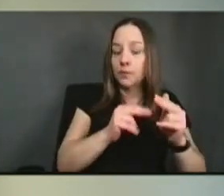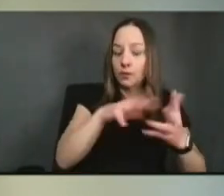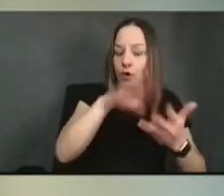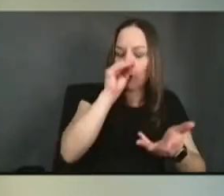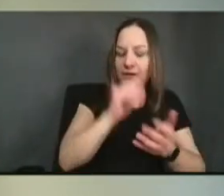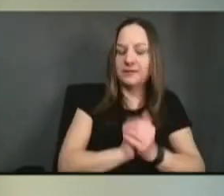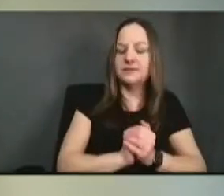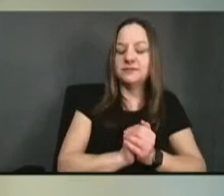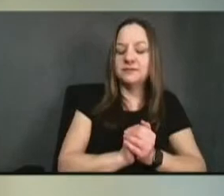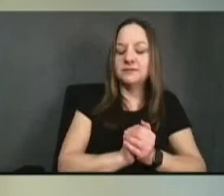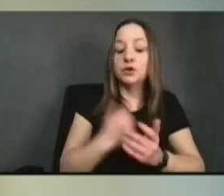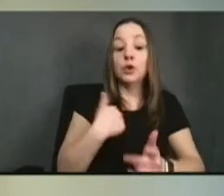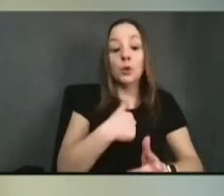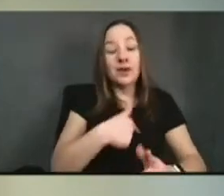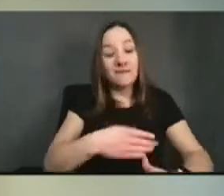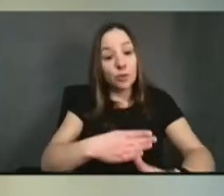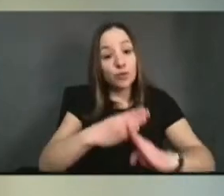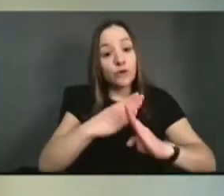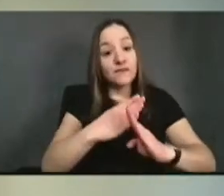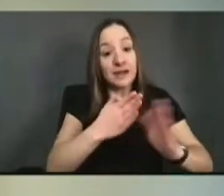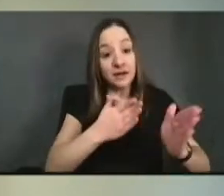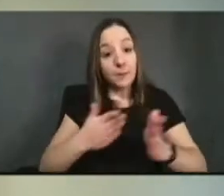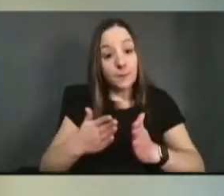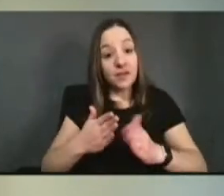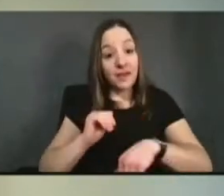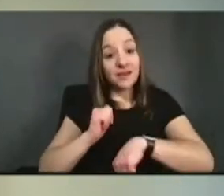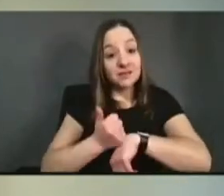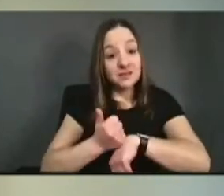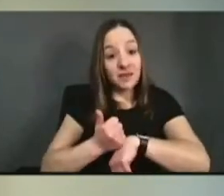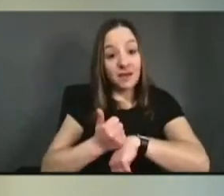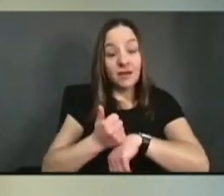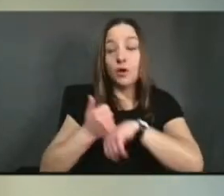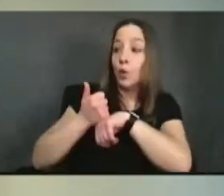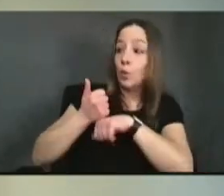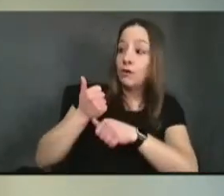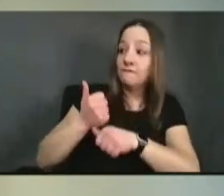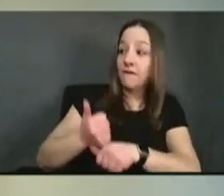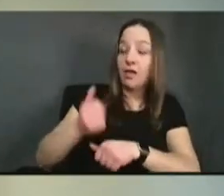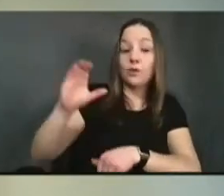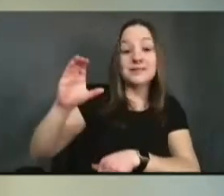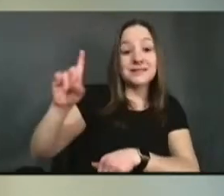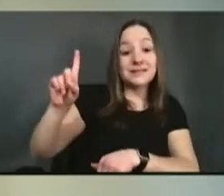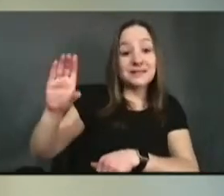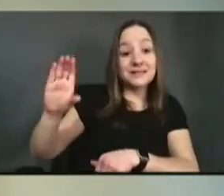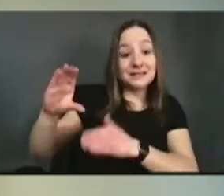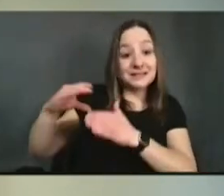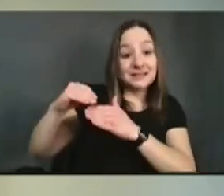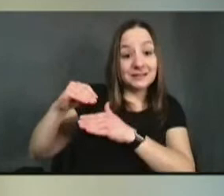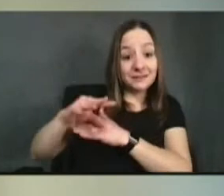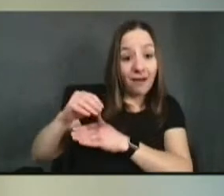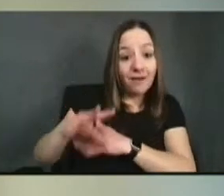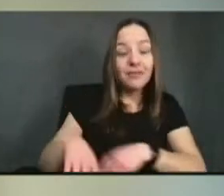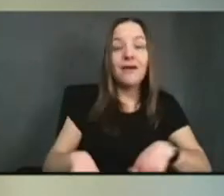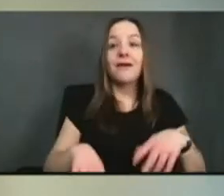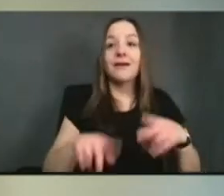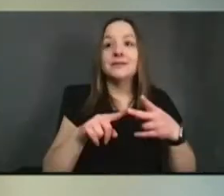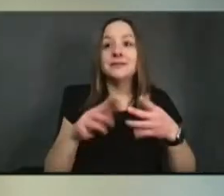learning. We have a preventative plan in place and we follow guidelines by the CDC by the